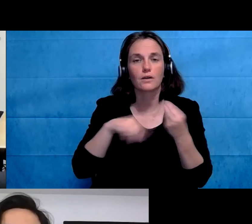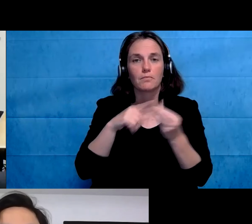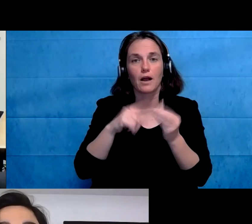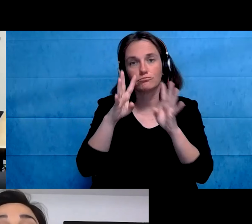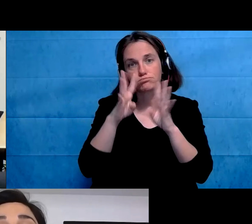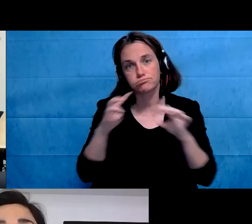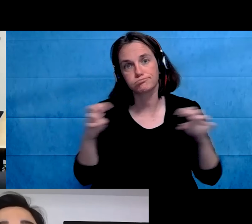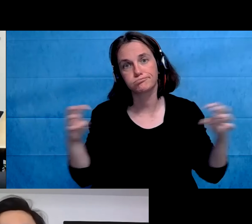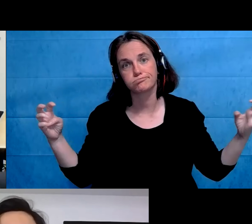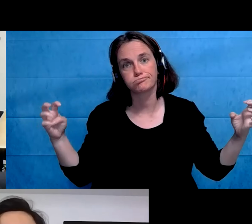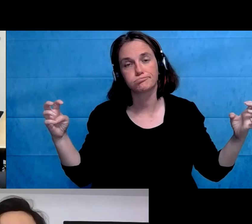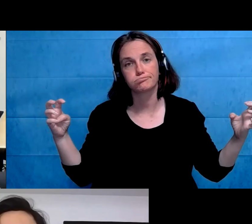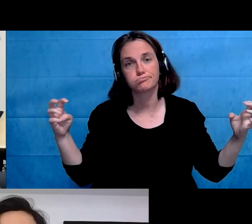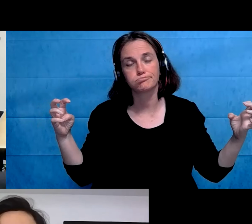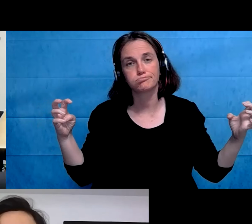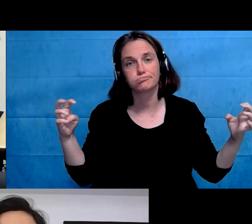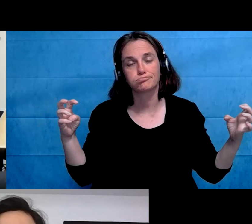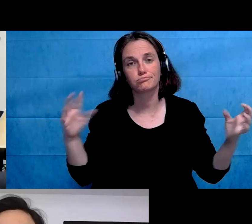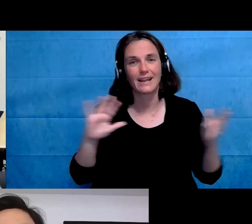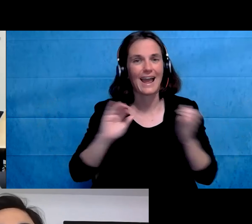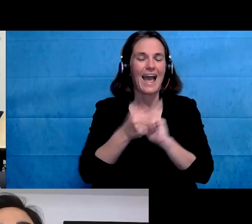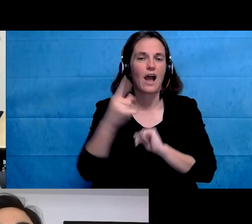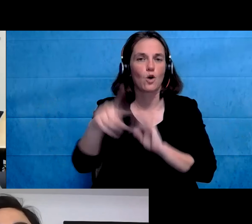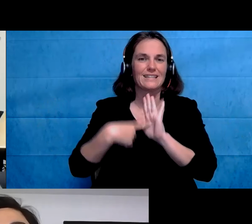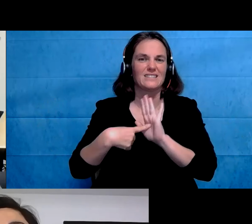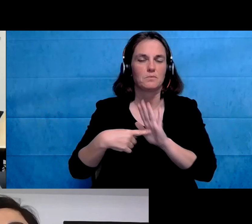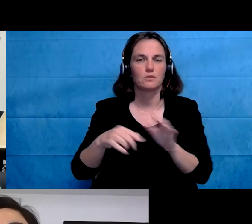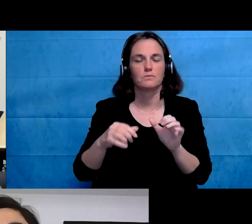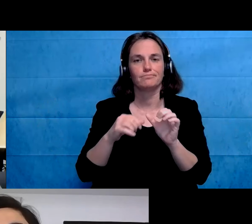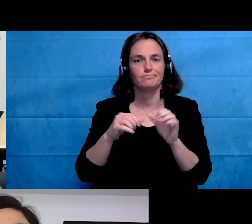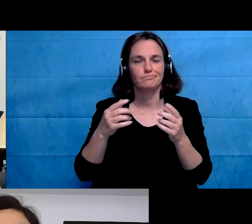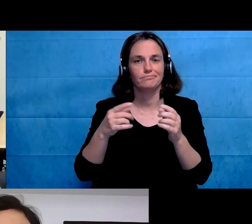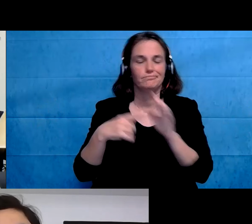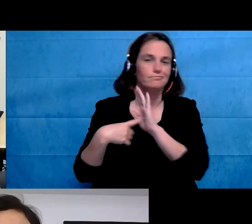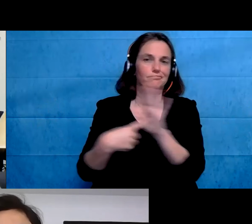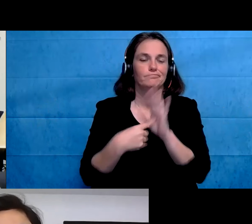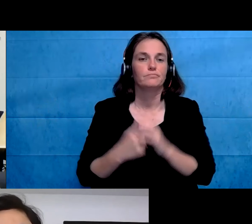of ways that this manifest. Right, and that's something you wanna think about in terms of your space.